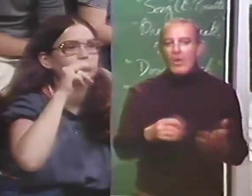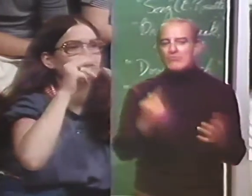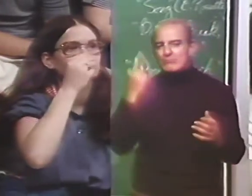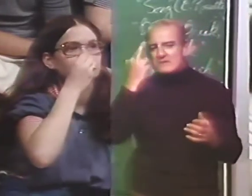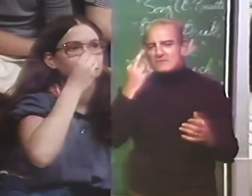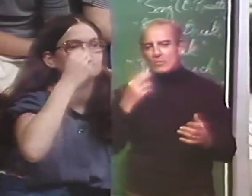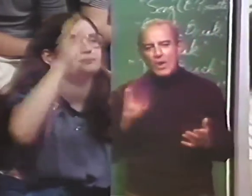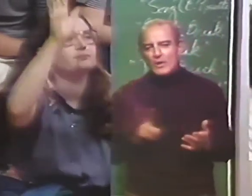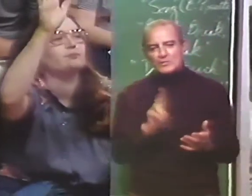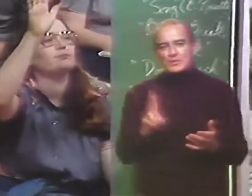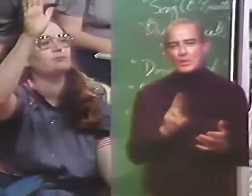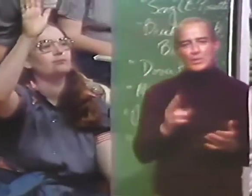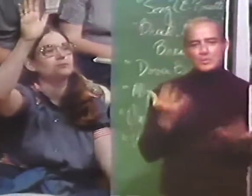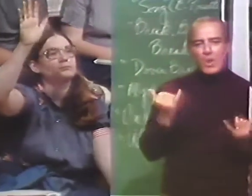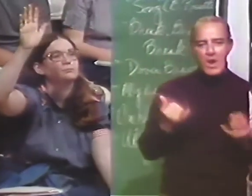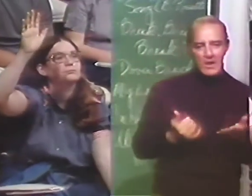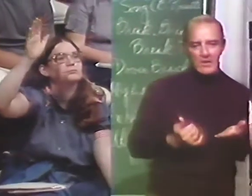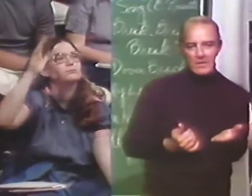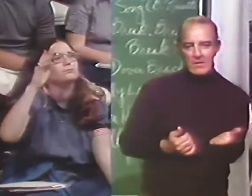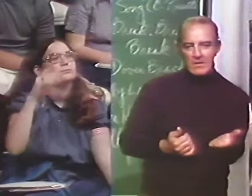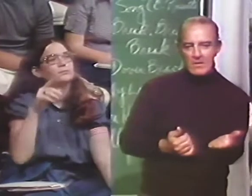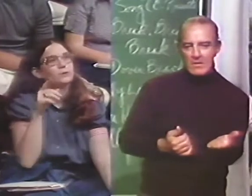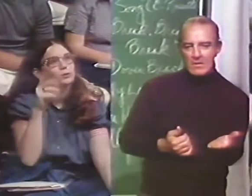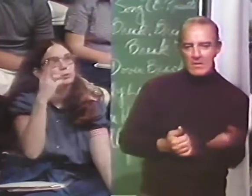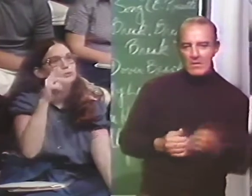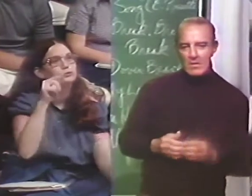SO, WHAT REASON? WHAT DO WE USE? WHY?